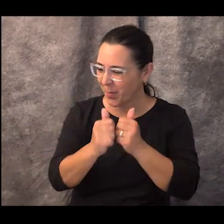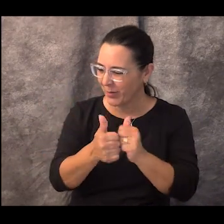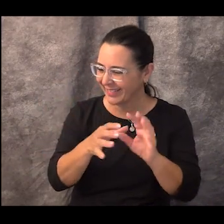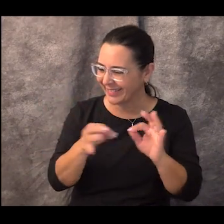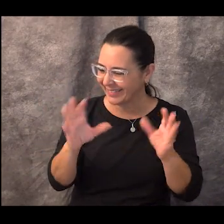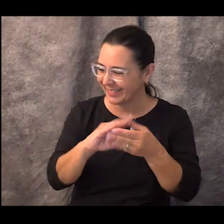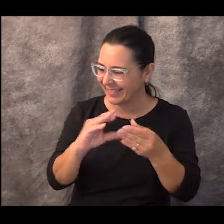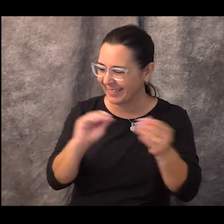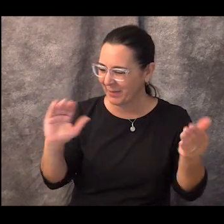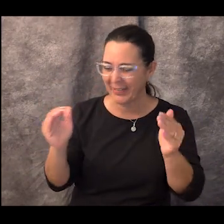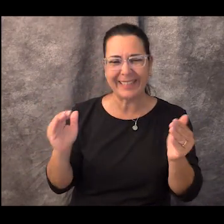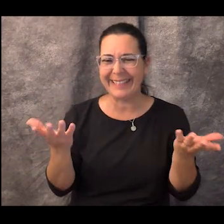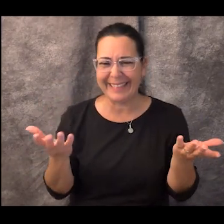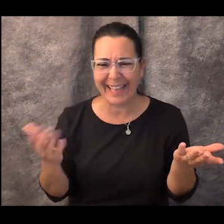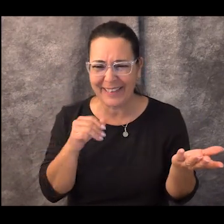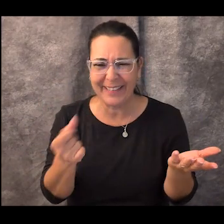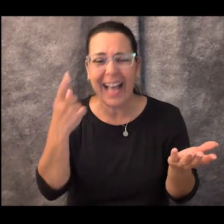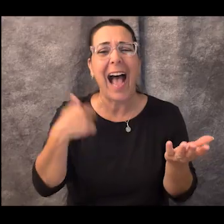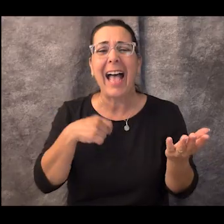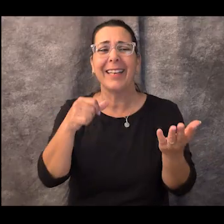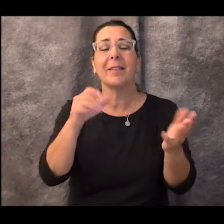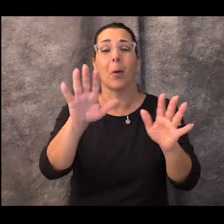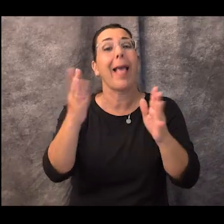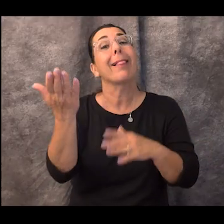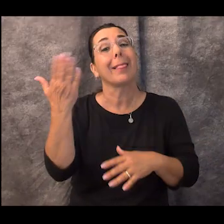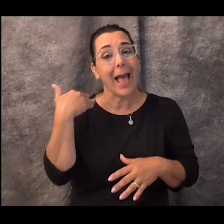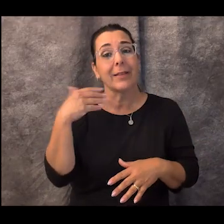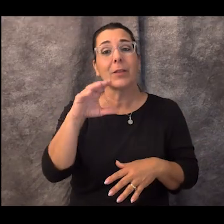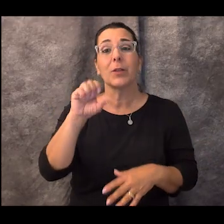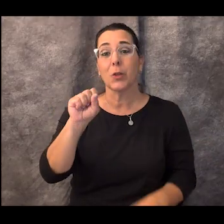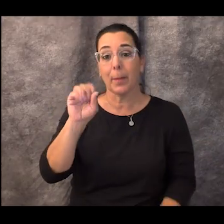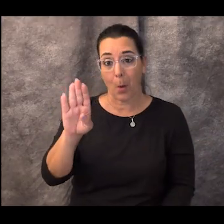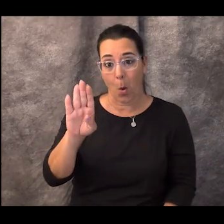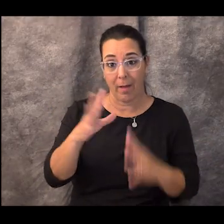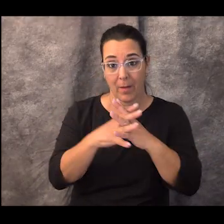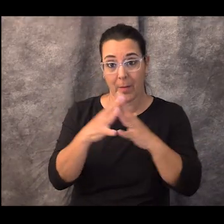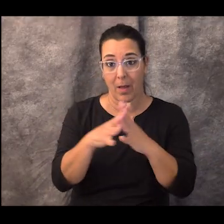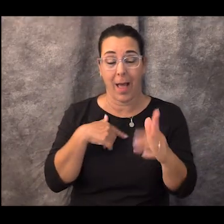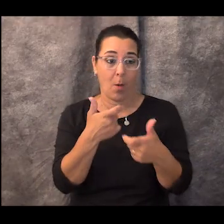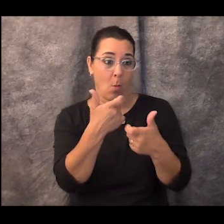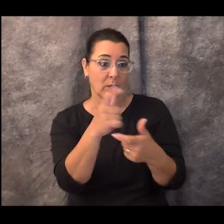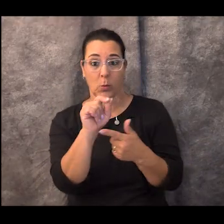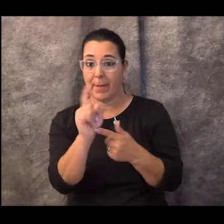I watched, like roughly 20 minutes of the last Super Bowl, and it was just bad Bunny. That was all I was in it for.